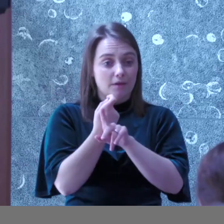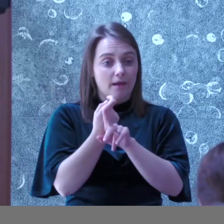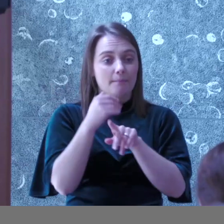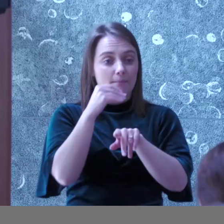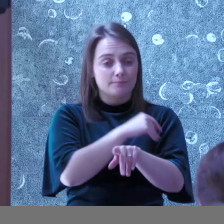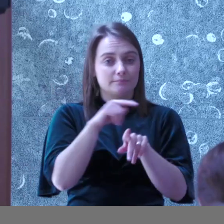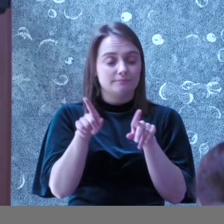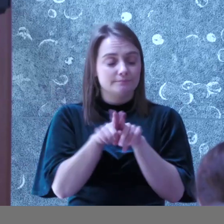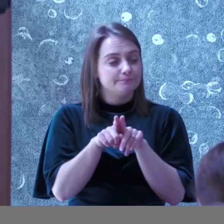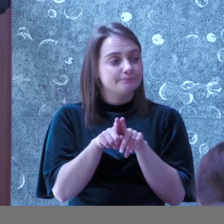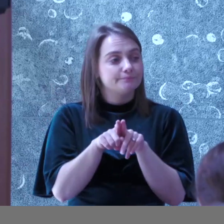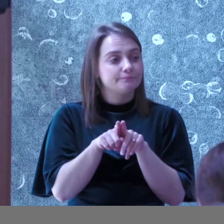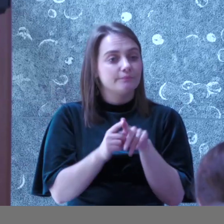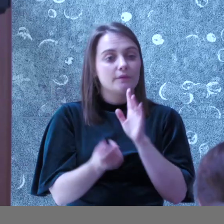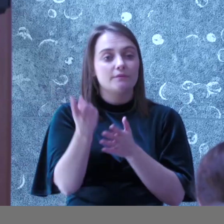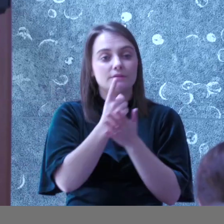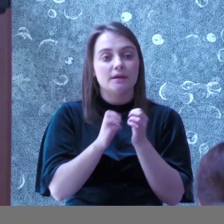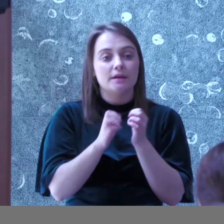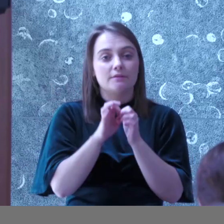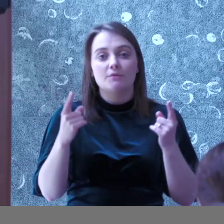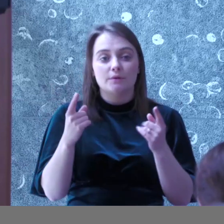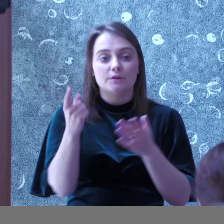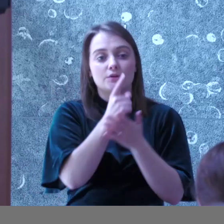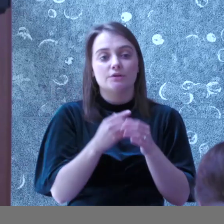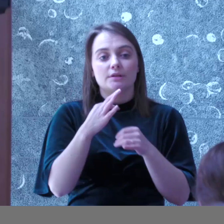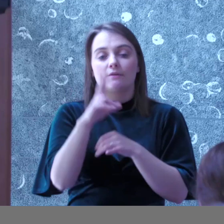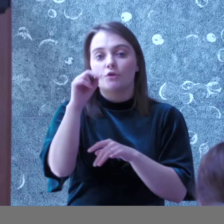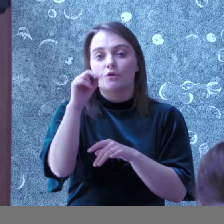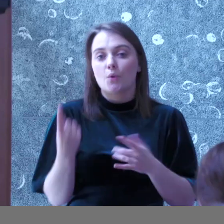you are trying to design for everyone you are designing for nobody. We're daunting by the